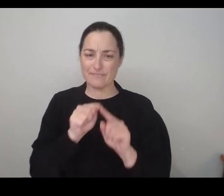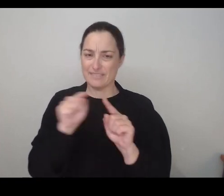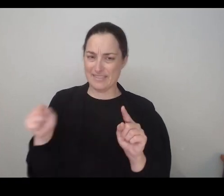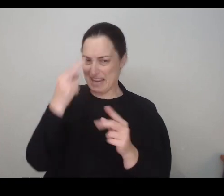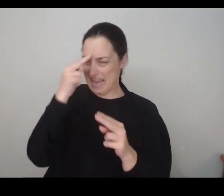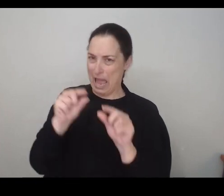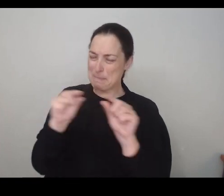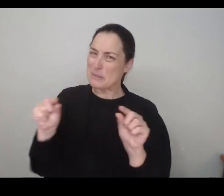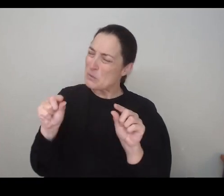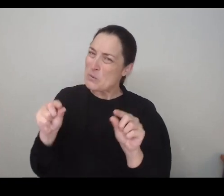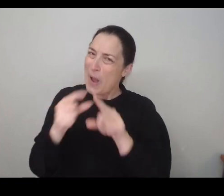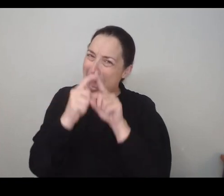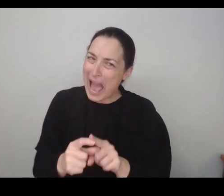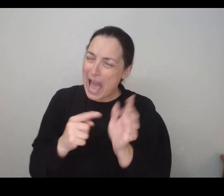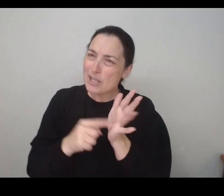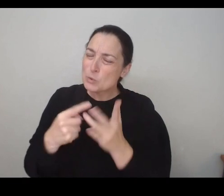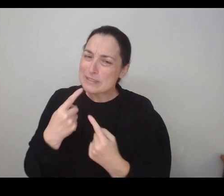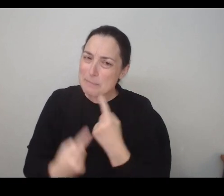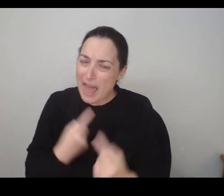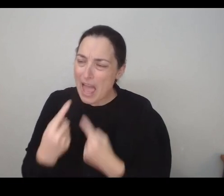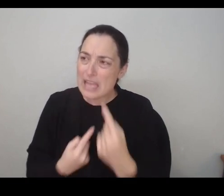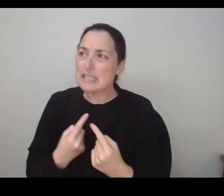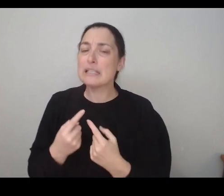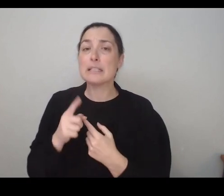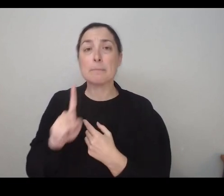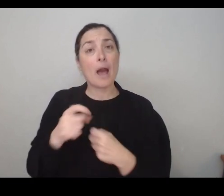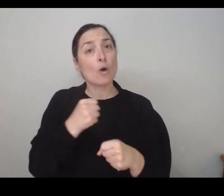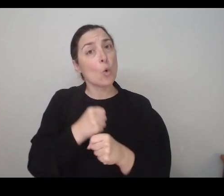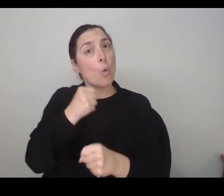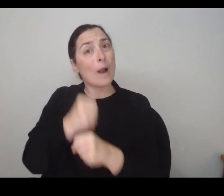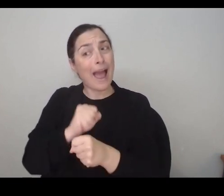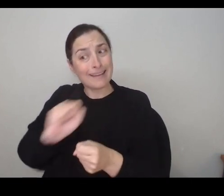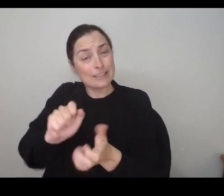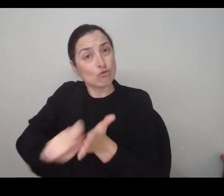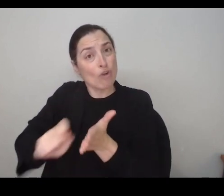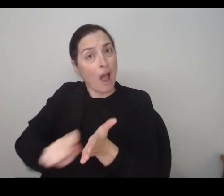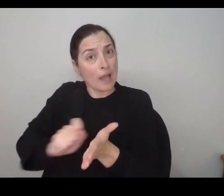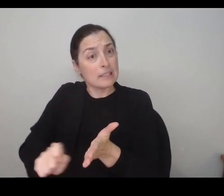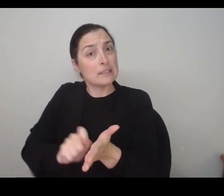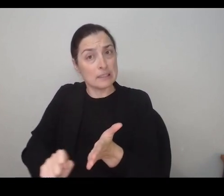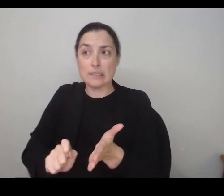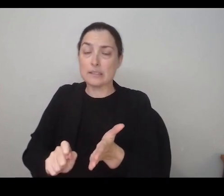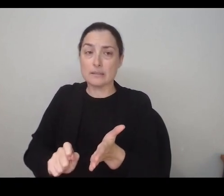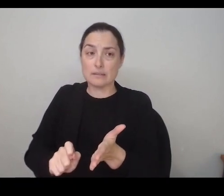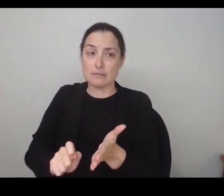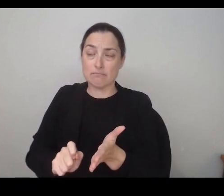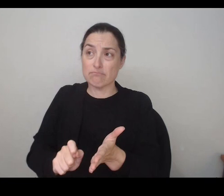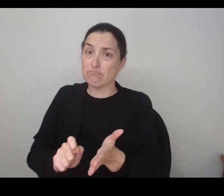but very often Gauguin, even in the letter, in writings presents himself as a kind of Christ, you know,